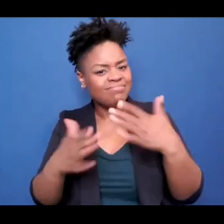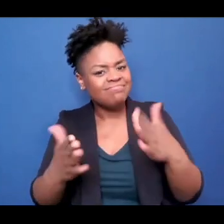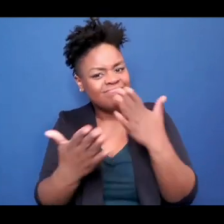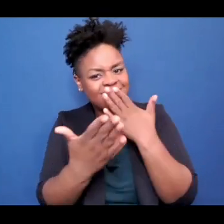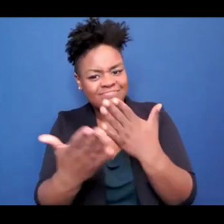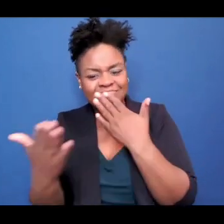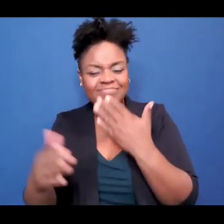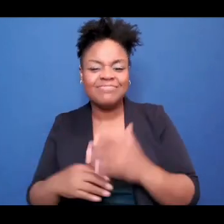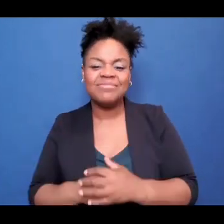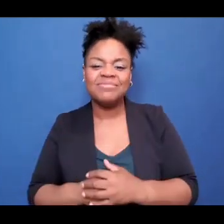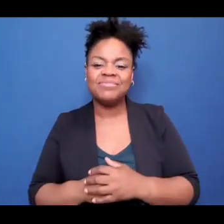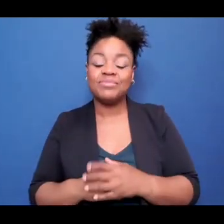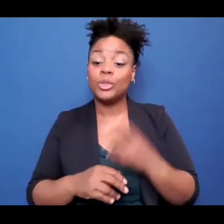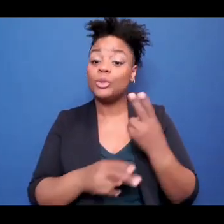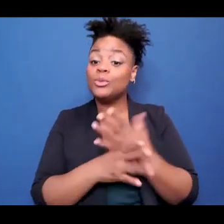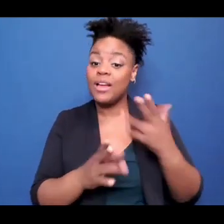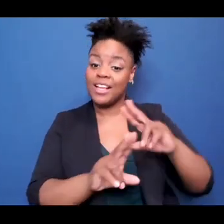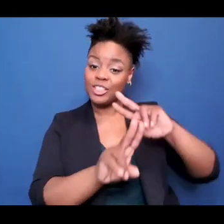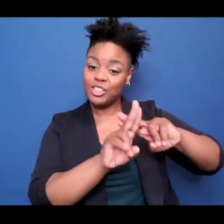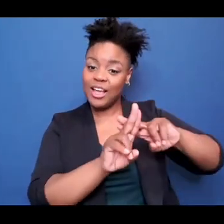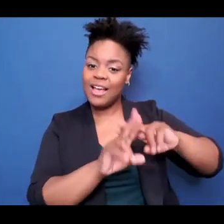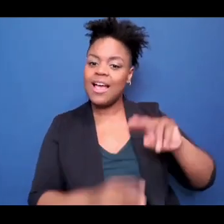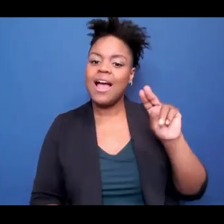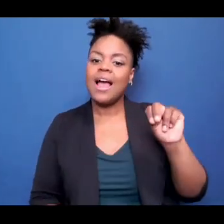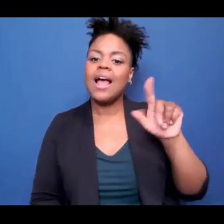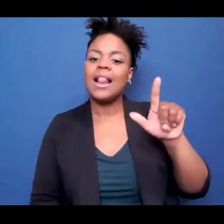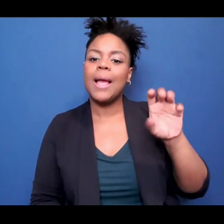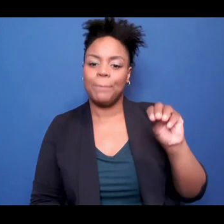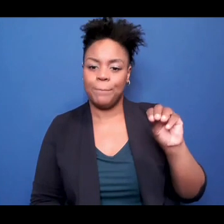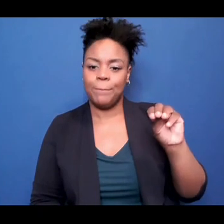THANKS FOR FOLLOWING ALONG USING HASHTAG NLMHISTOTALK.